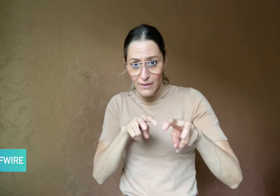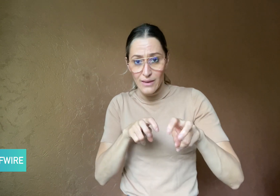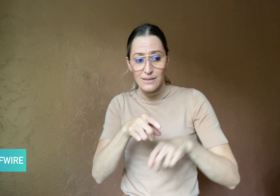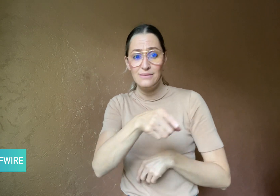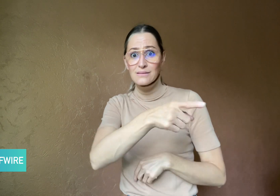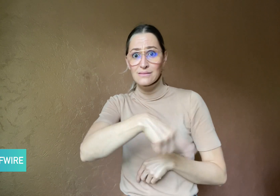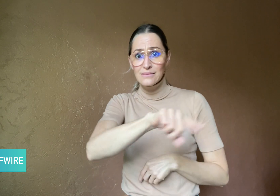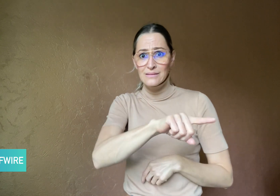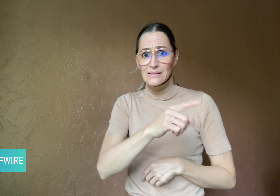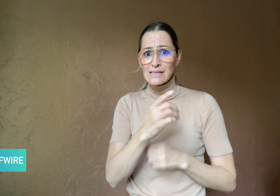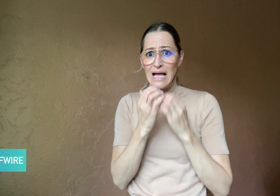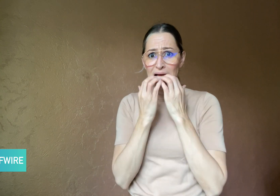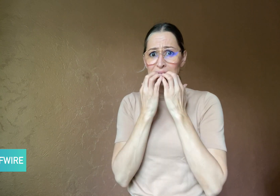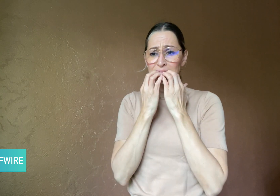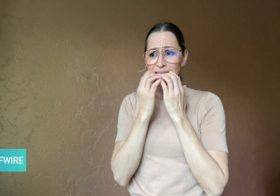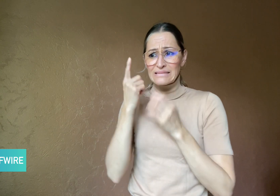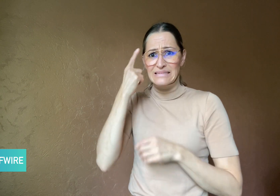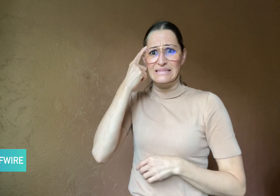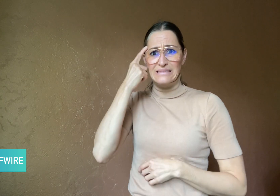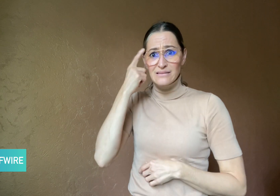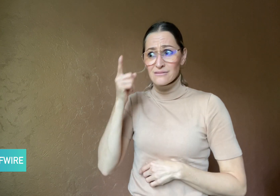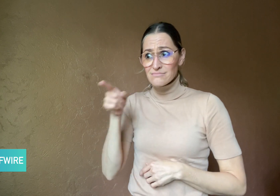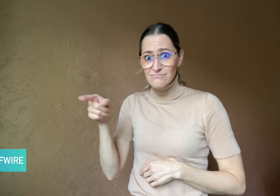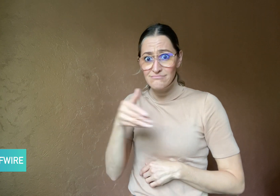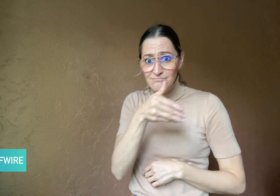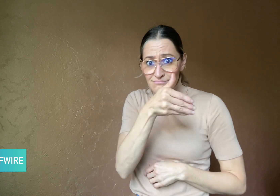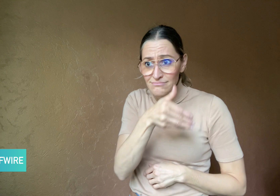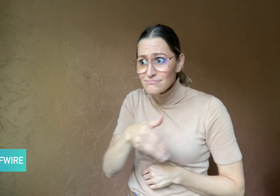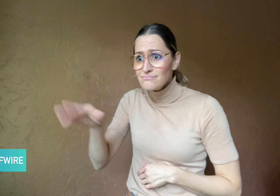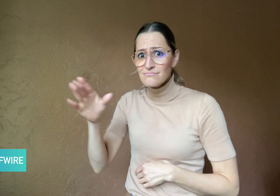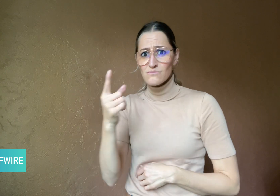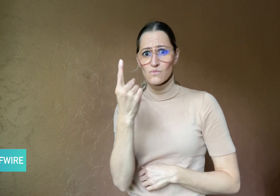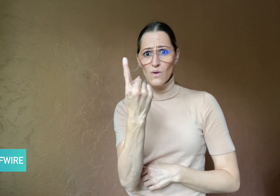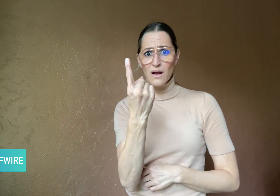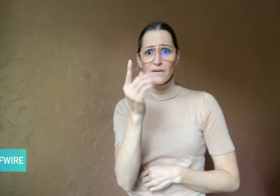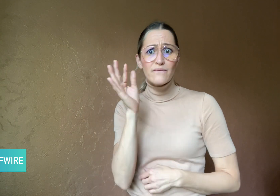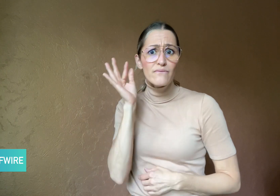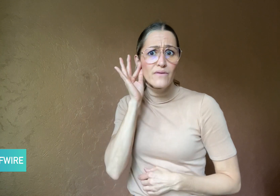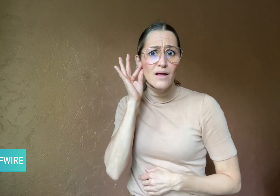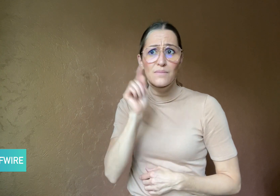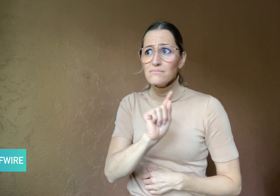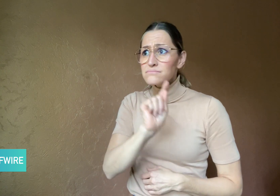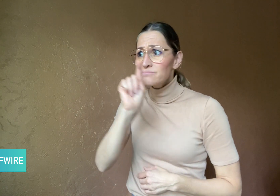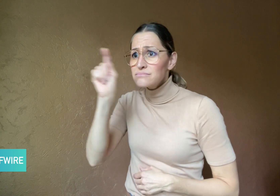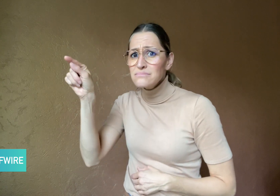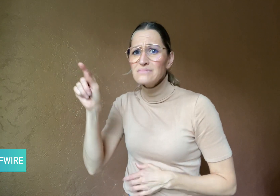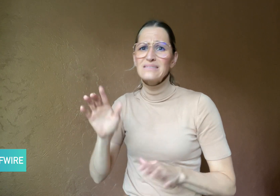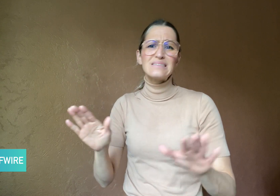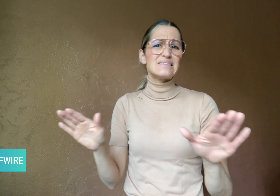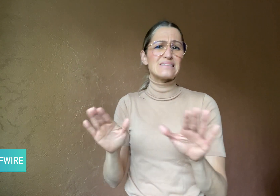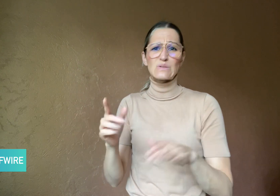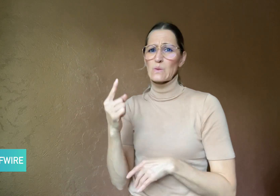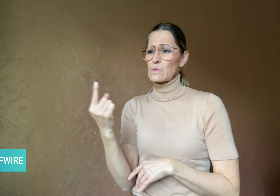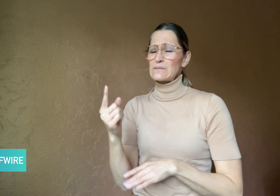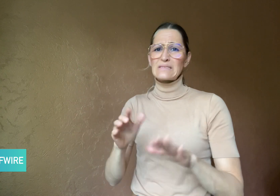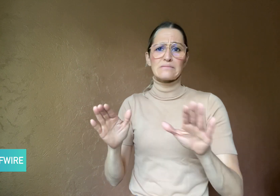to send her alone due to “logistics and other issues.”